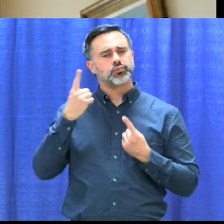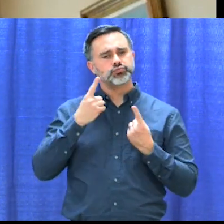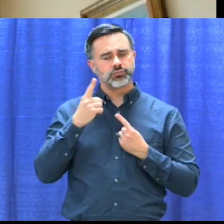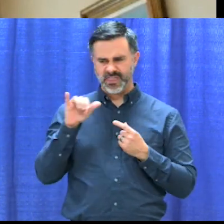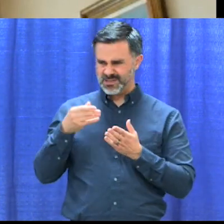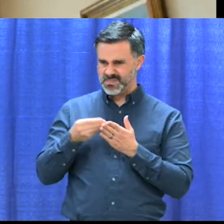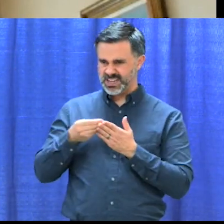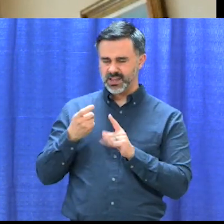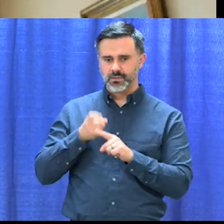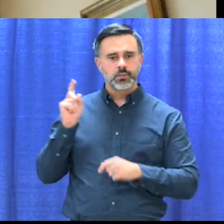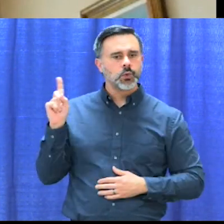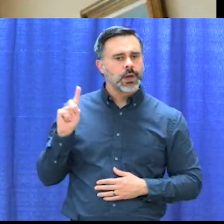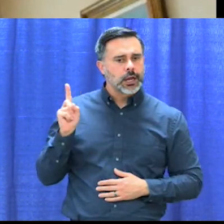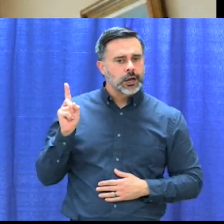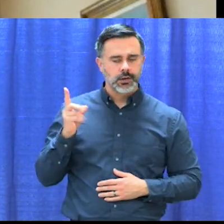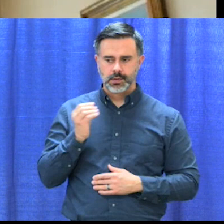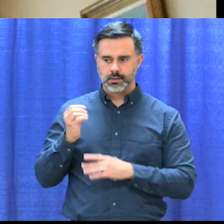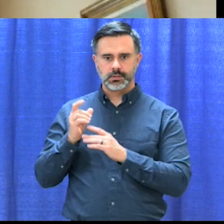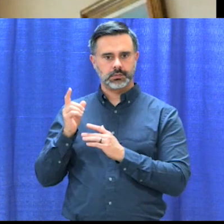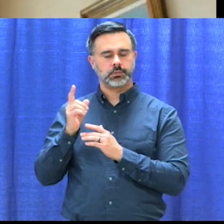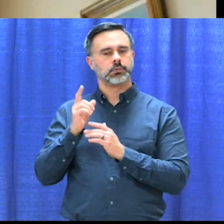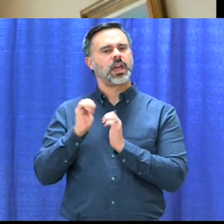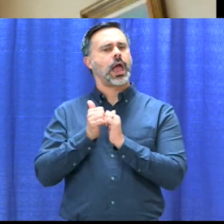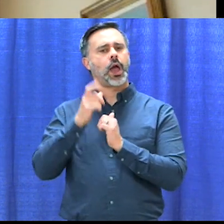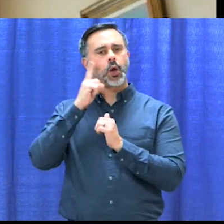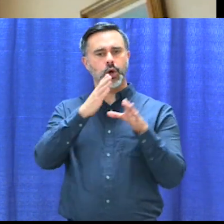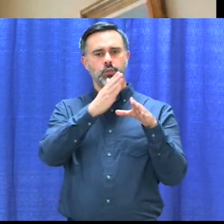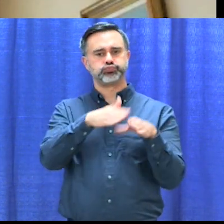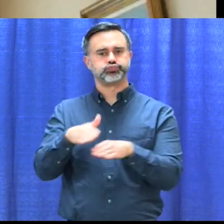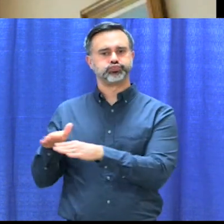coming from and how it's going to be distributed?